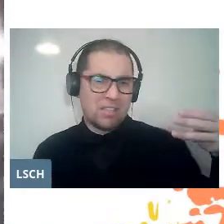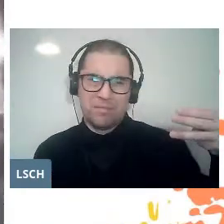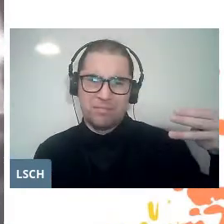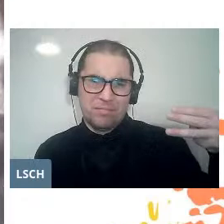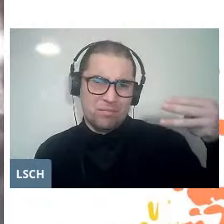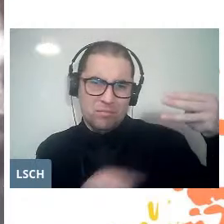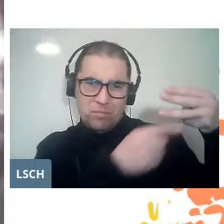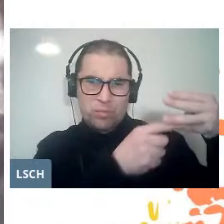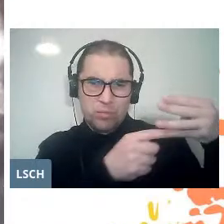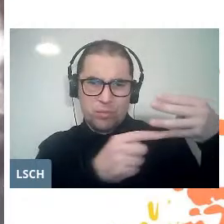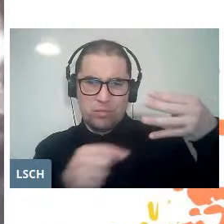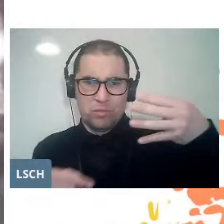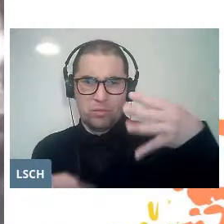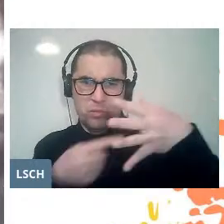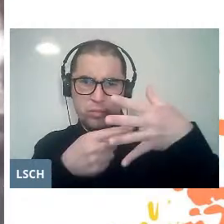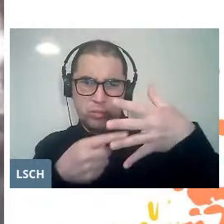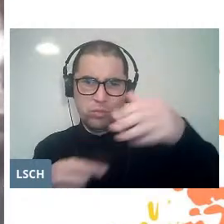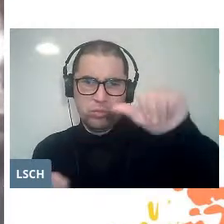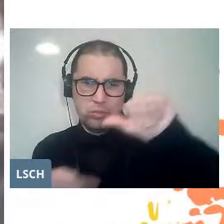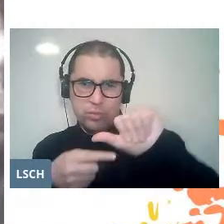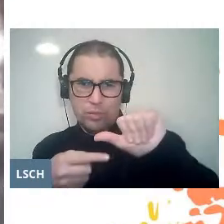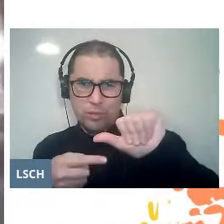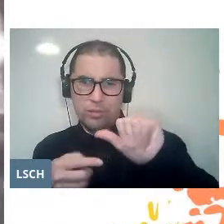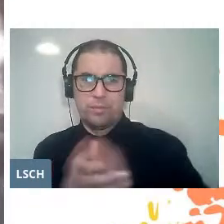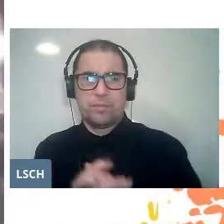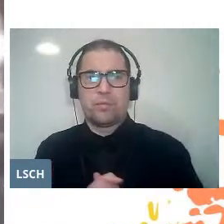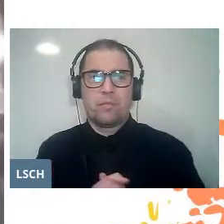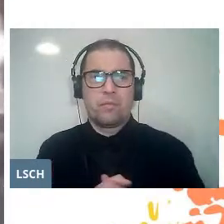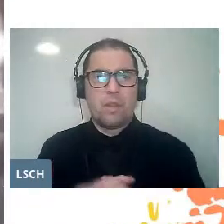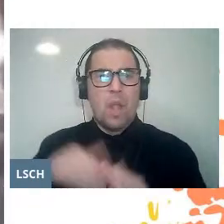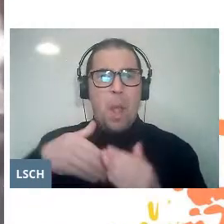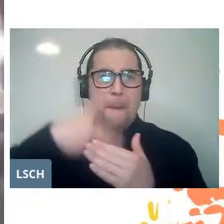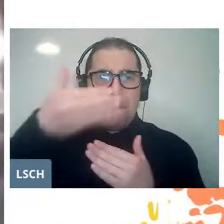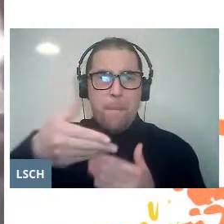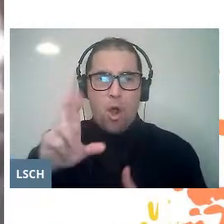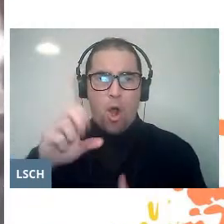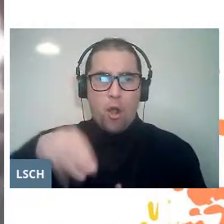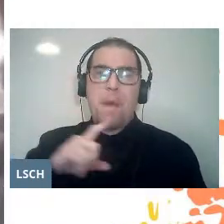because we already have in post-romanticism a symphony with six movements,